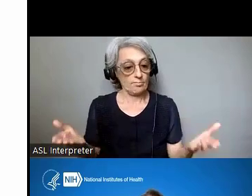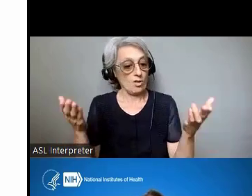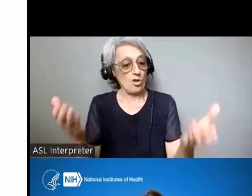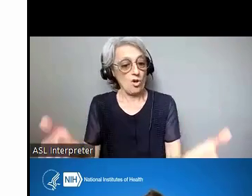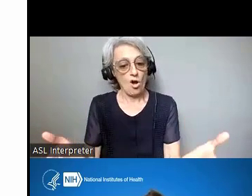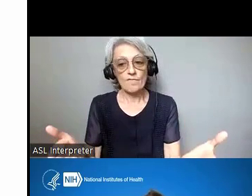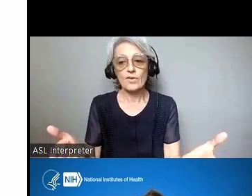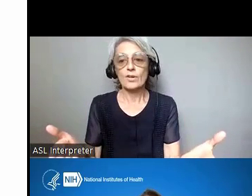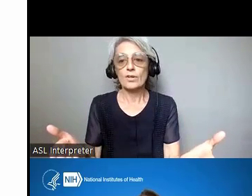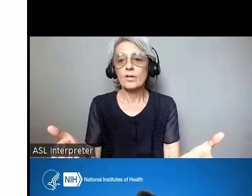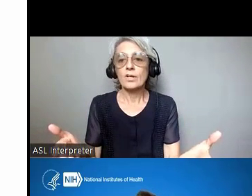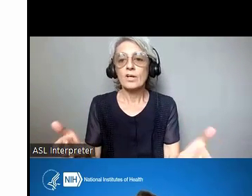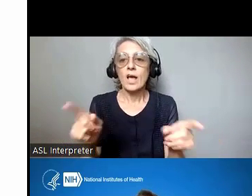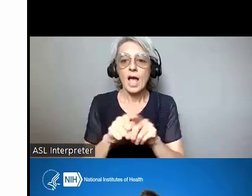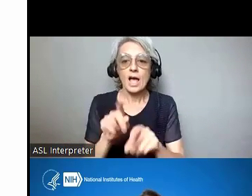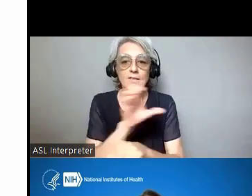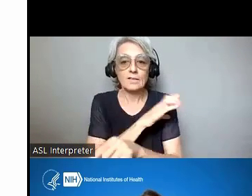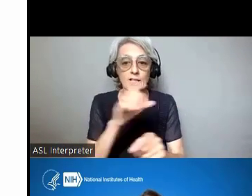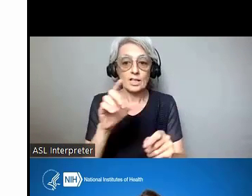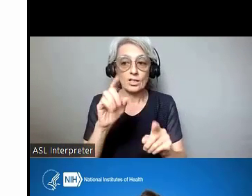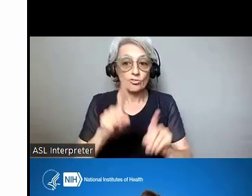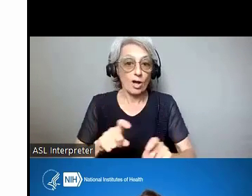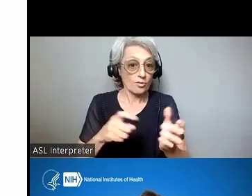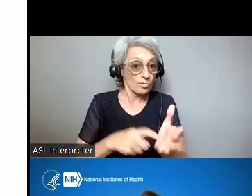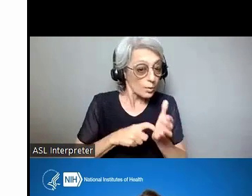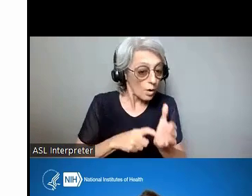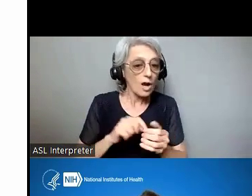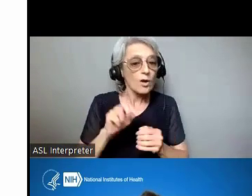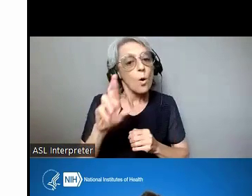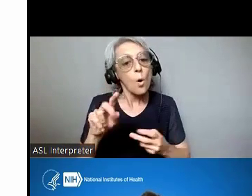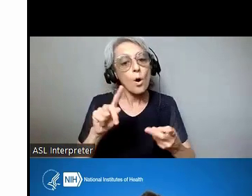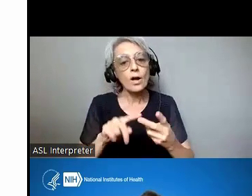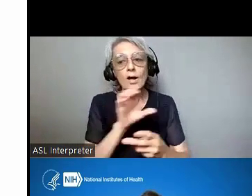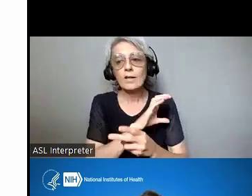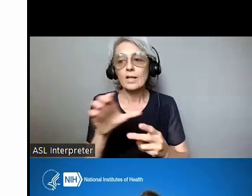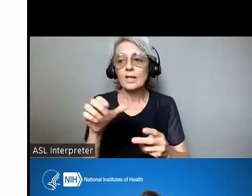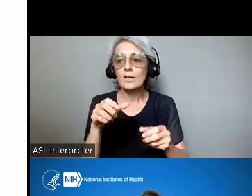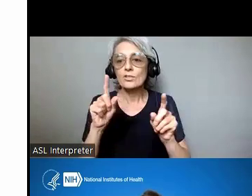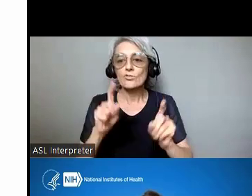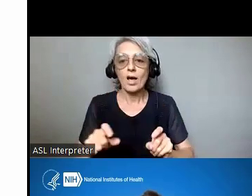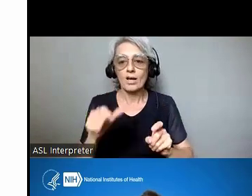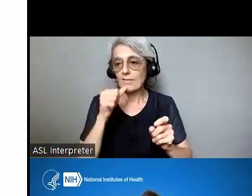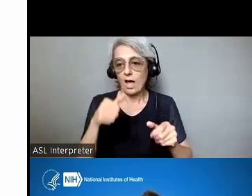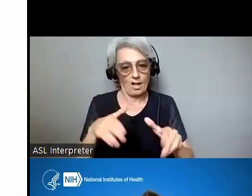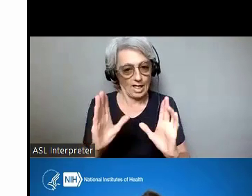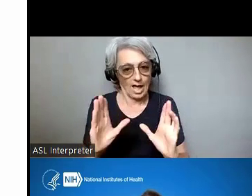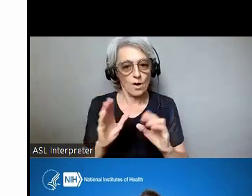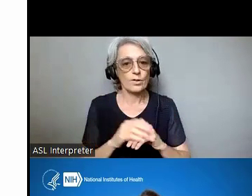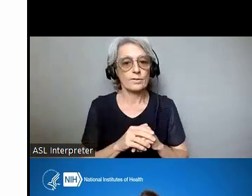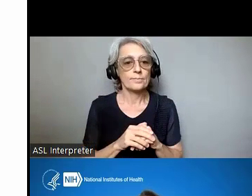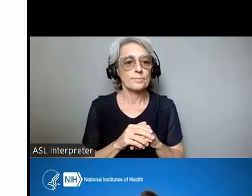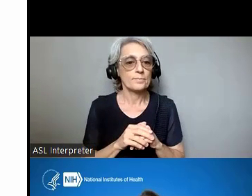required or clinical trial not allowed versions. Some institutions may be eligible